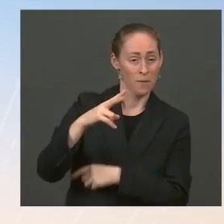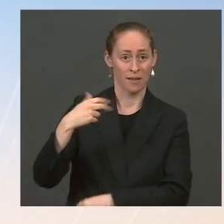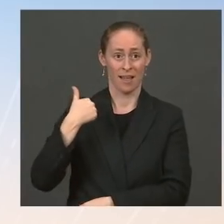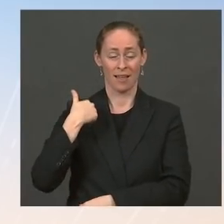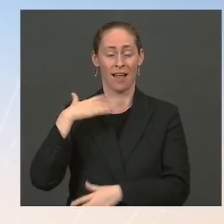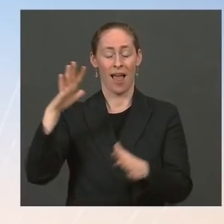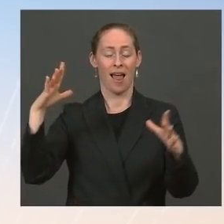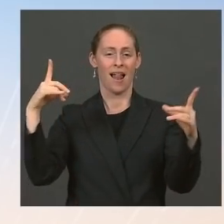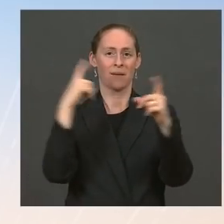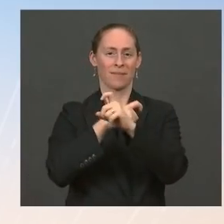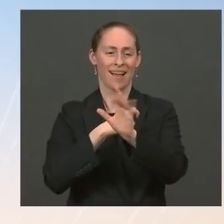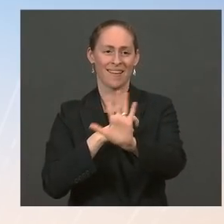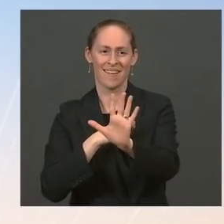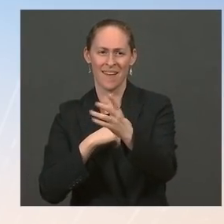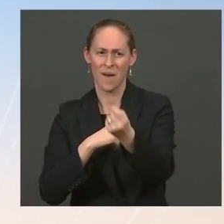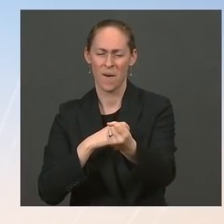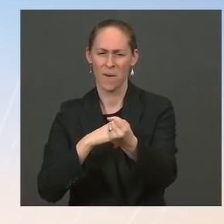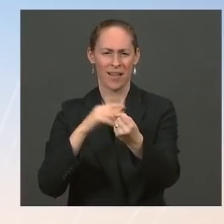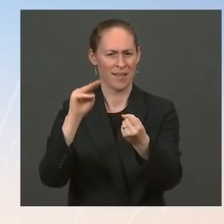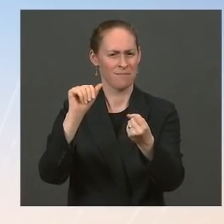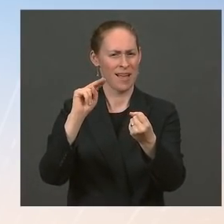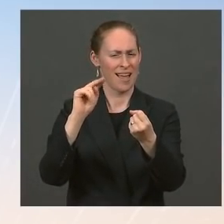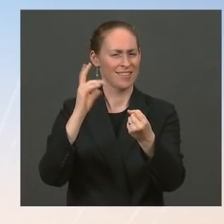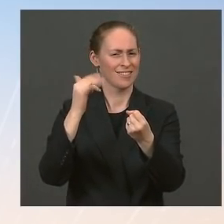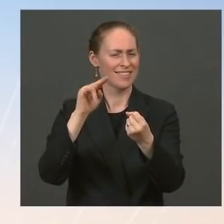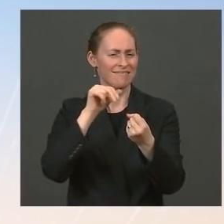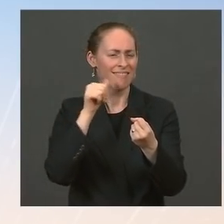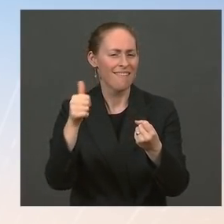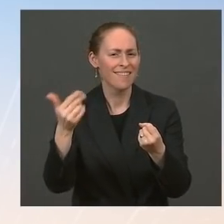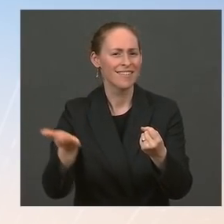Ms. Psaki: I believe he was -- he was participating in a swearing in ceremony